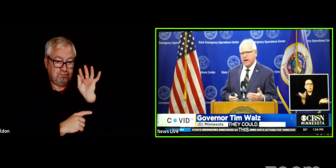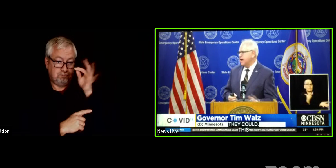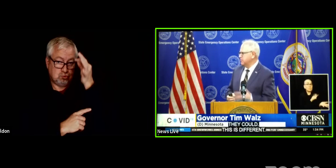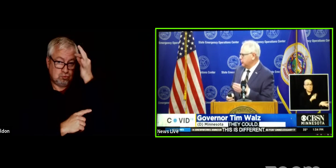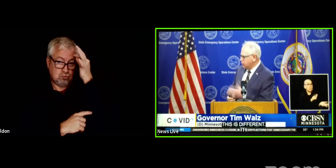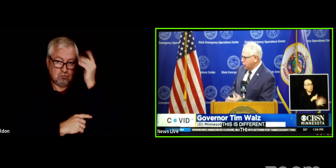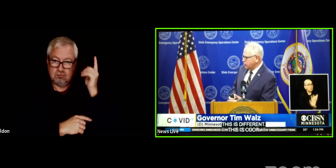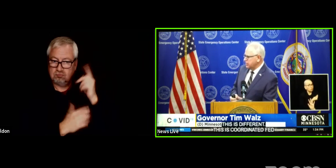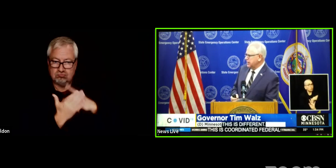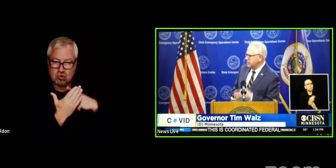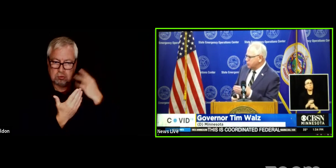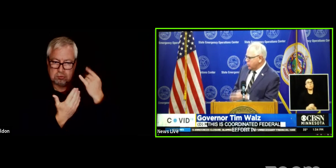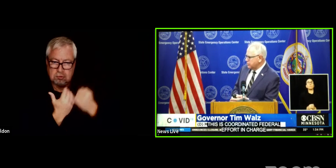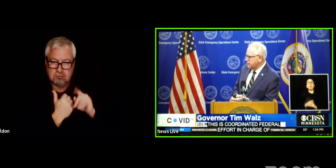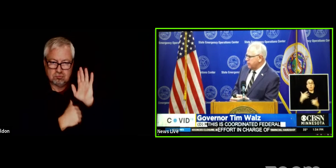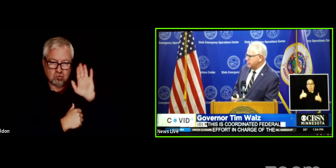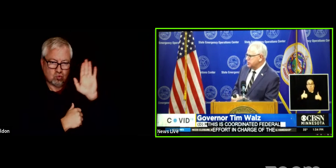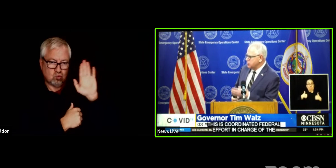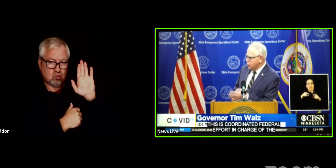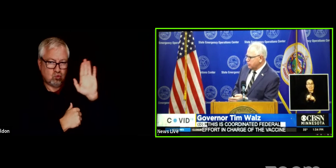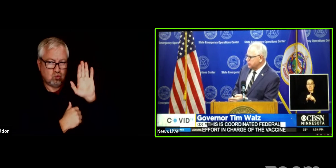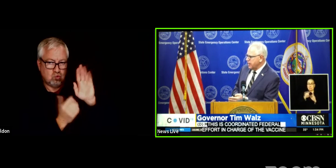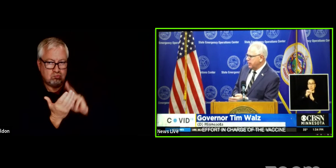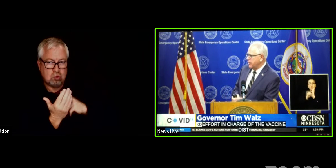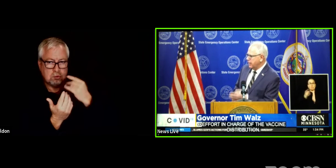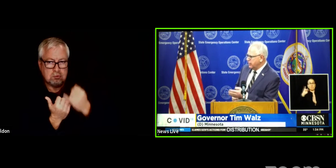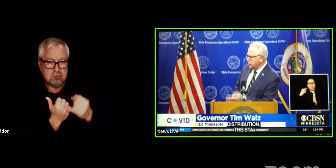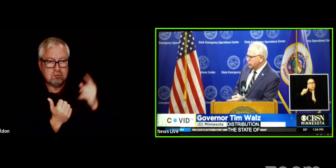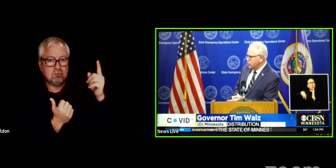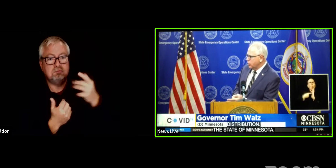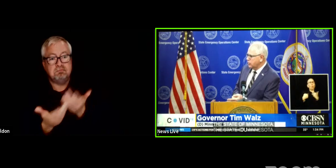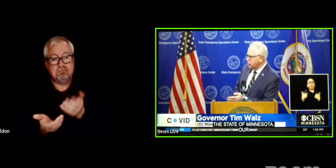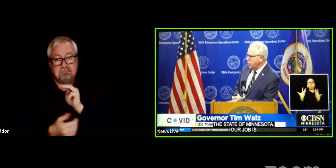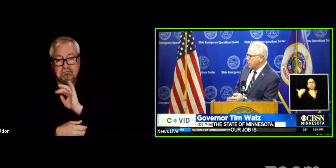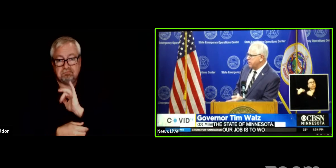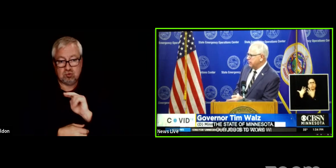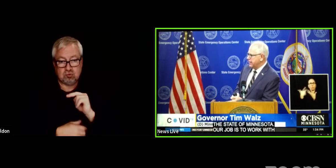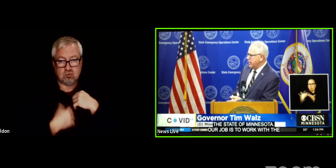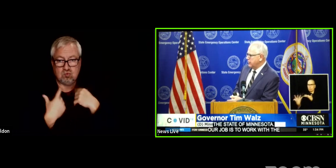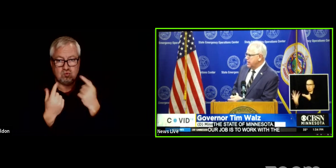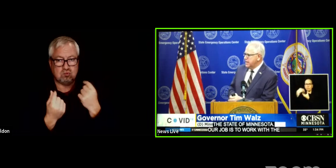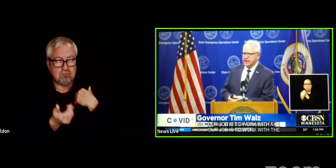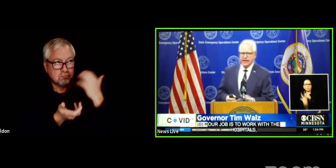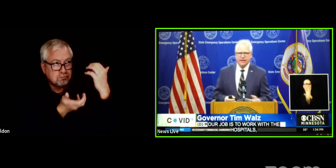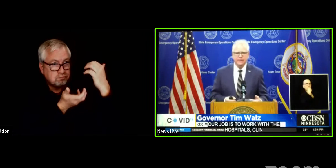THE HOSPITALS, WORK WITH THE CLINICS, WOKE WITH THE PHARMACIES, WORK WITH TRIBAL HEALTH AND WORK WITH LOCAL PUBLIC HEALTH TO GET THIS